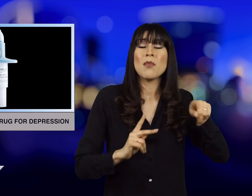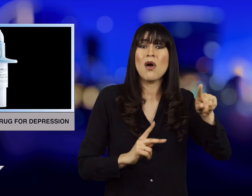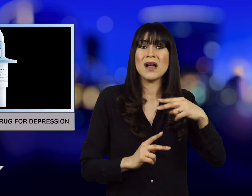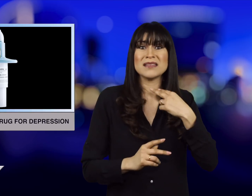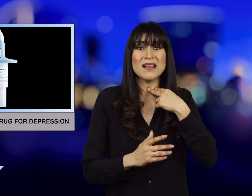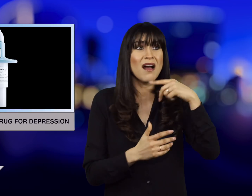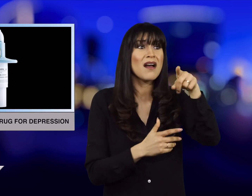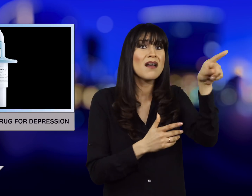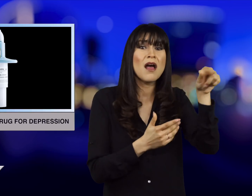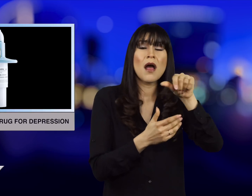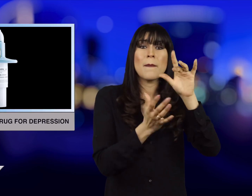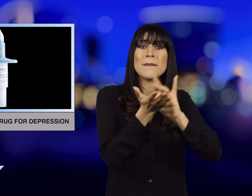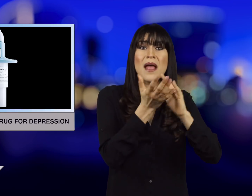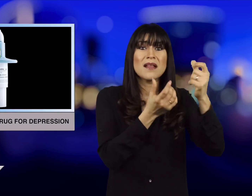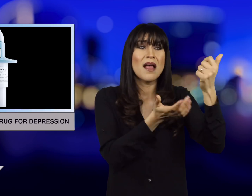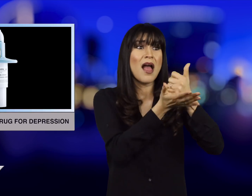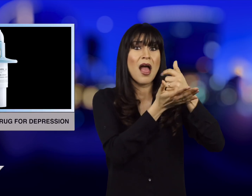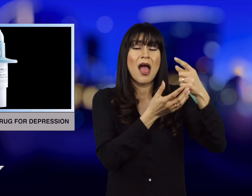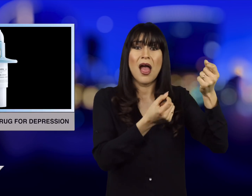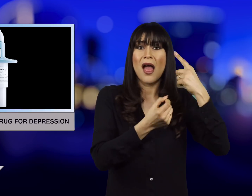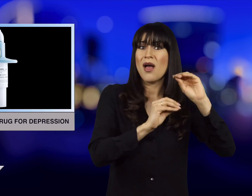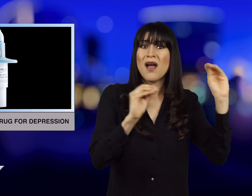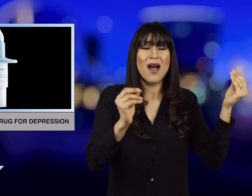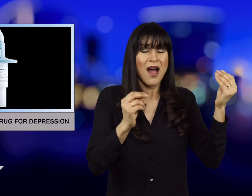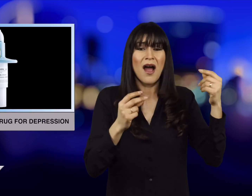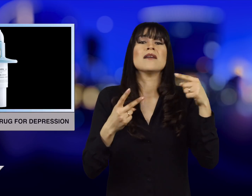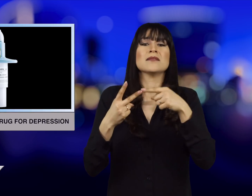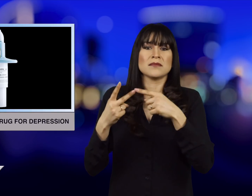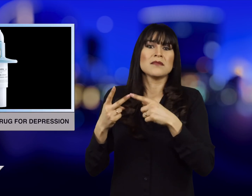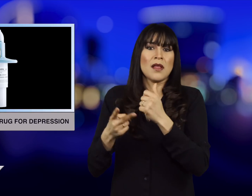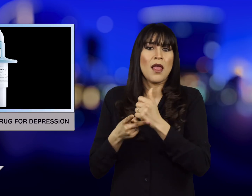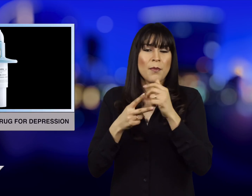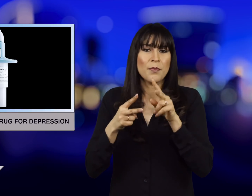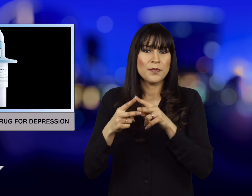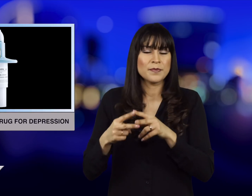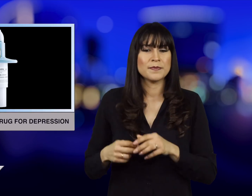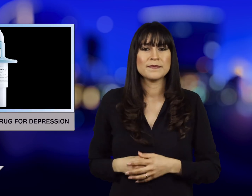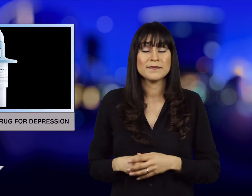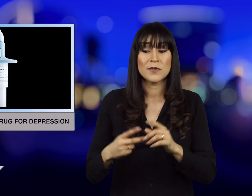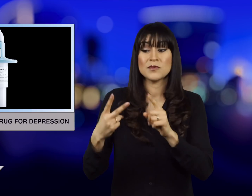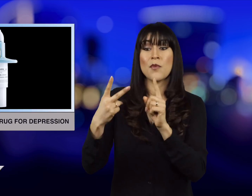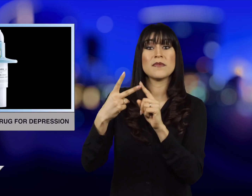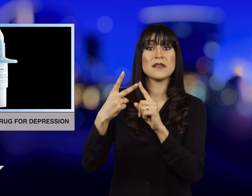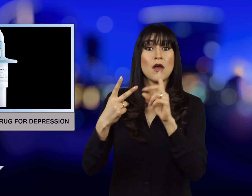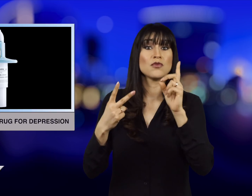to treat those with treatment-resistant depression.